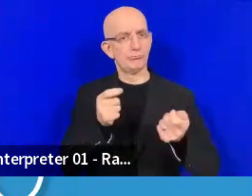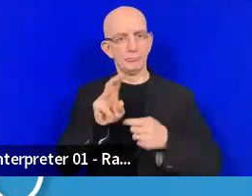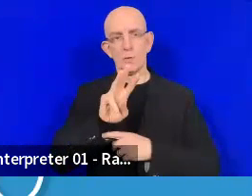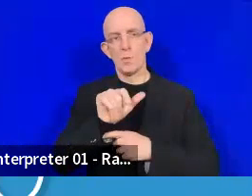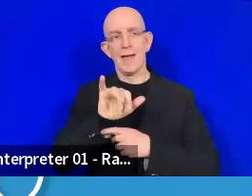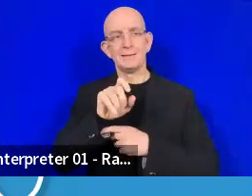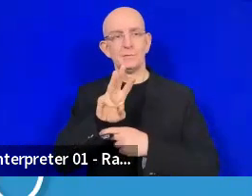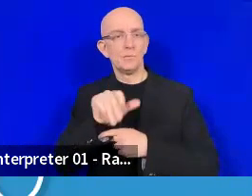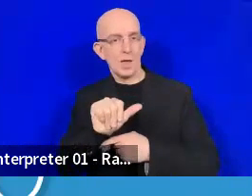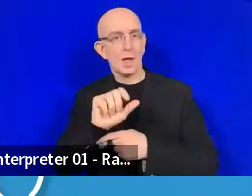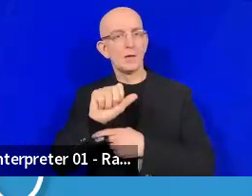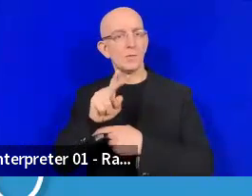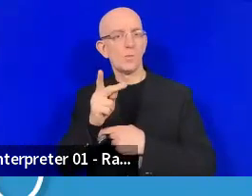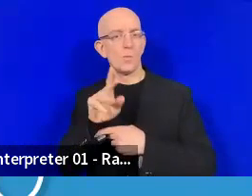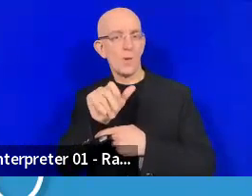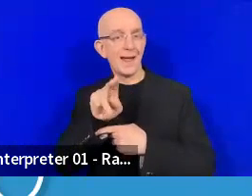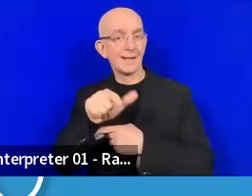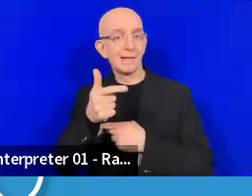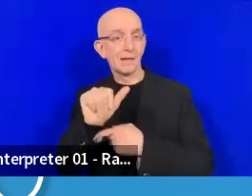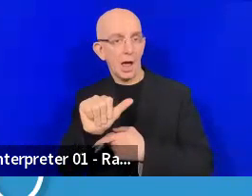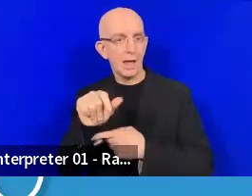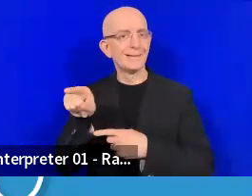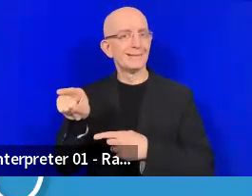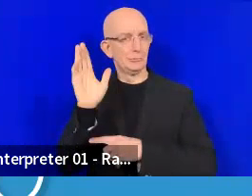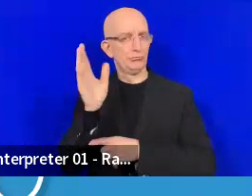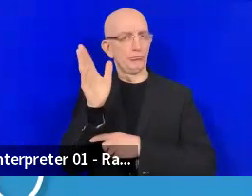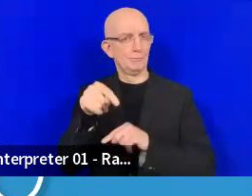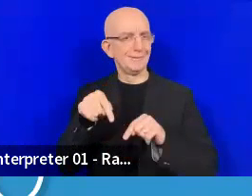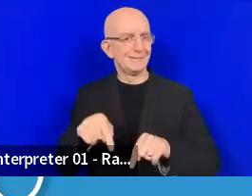Many of you were involved in inputting to the consultations, and we're very grateful